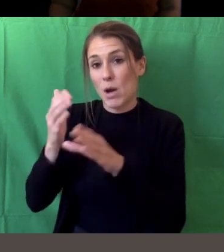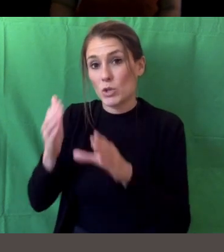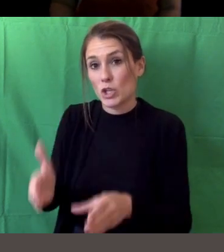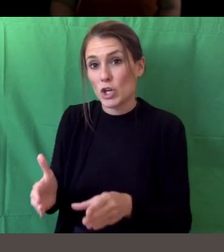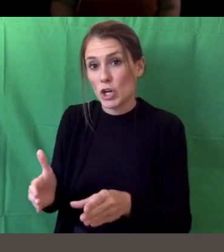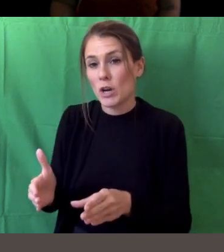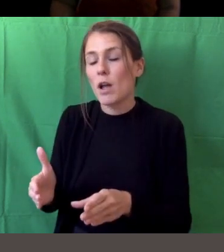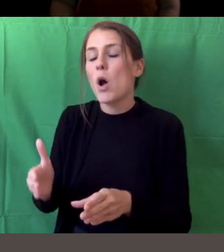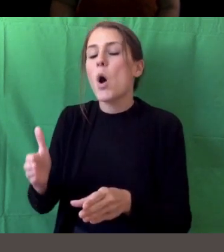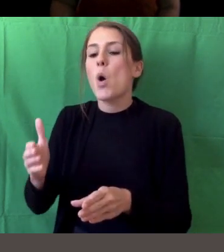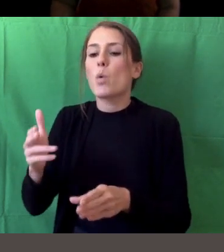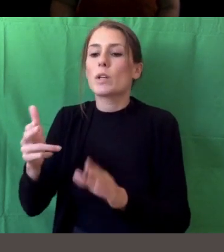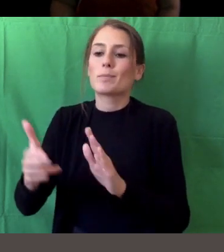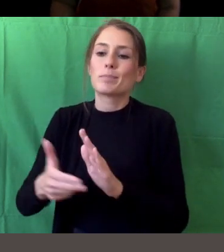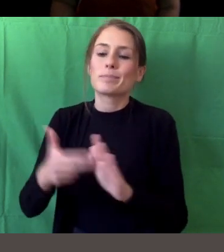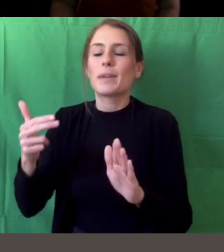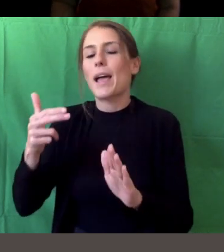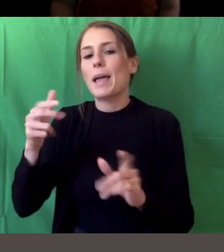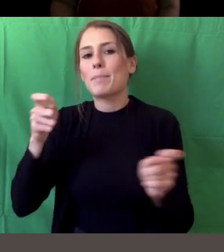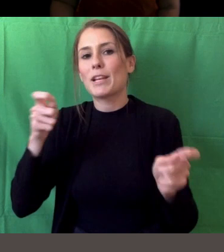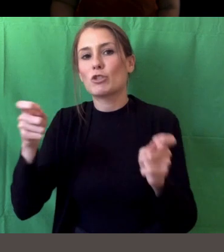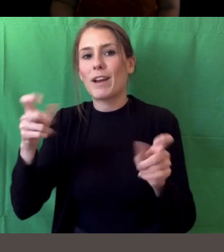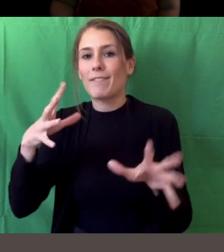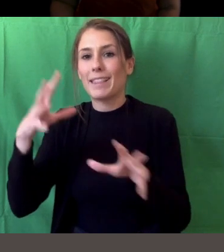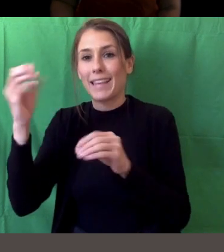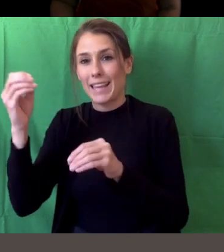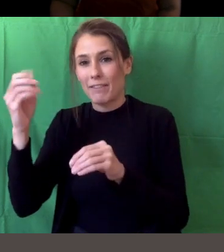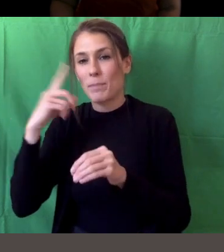leave for creating a toxic work environment.